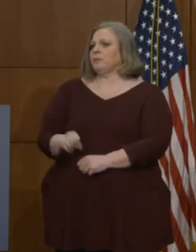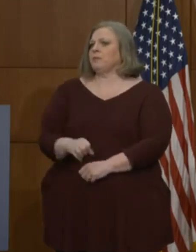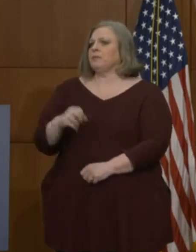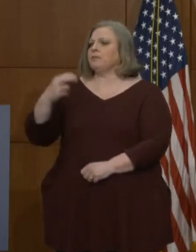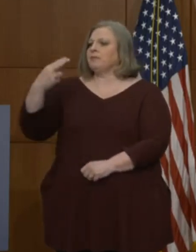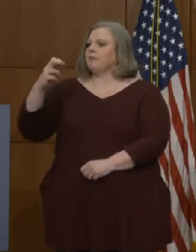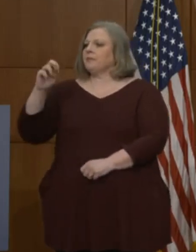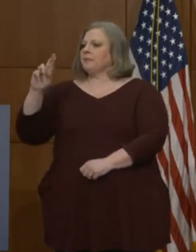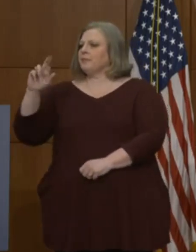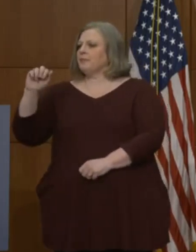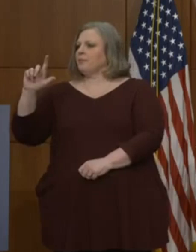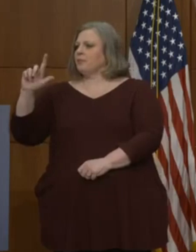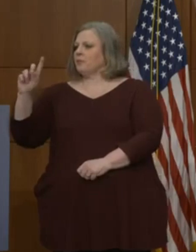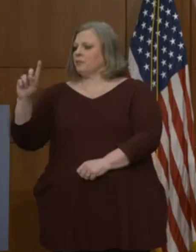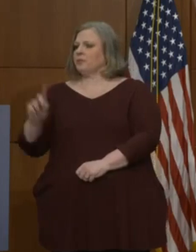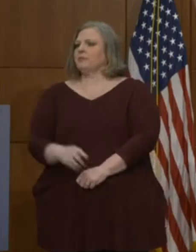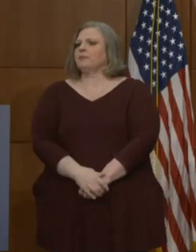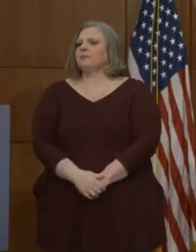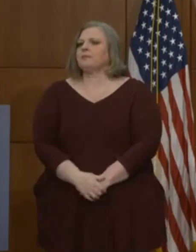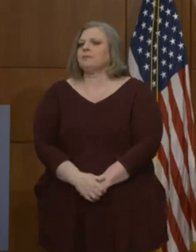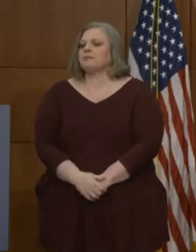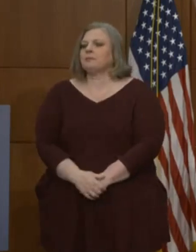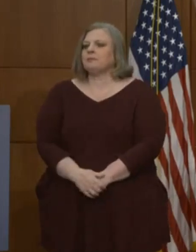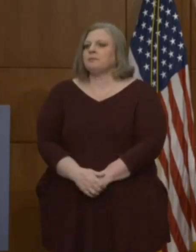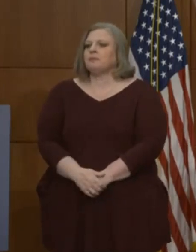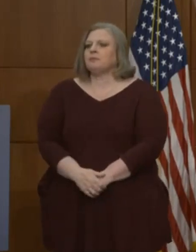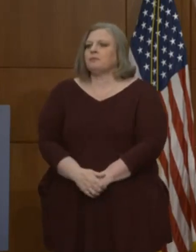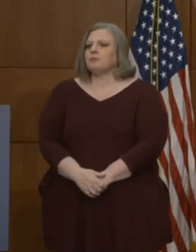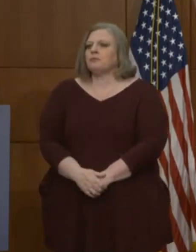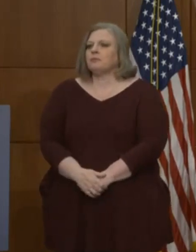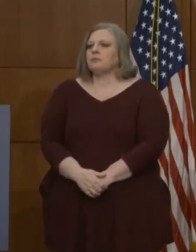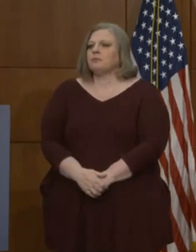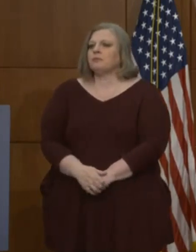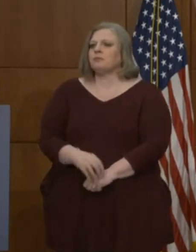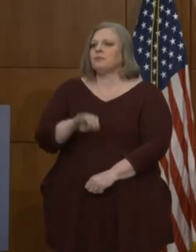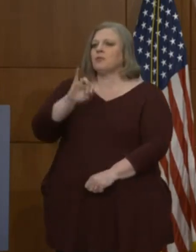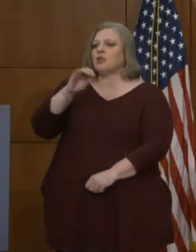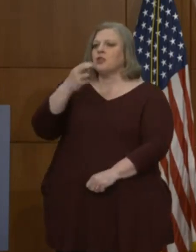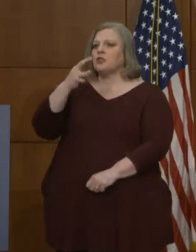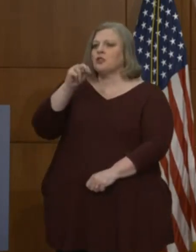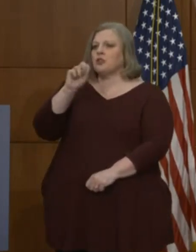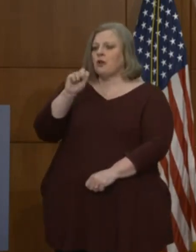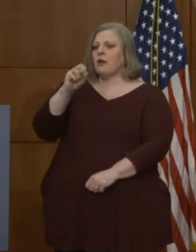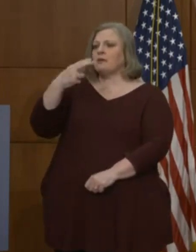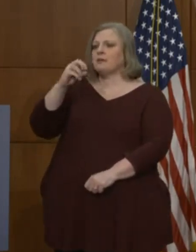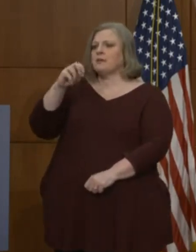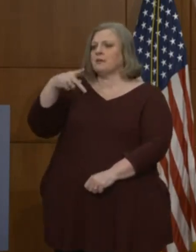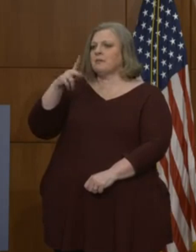TO DAY BASIS. THANK YOU MY QUESTIONS REGARDING TESTING QUESTIONS REGARDING TESTING THAT JOHNS HOPKINS COVID THAT JOHNS HOPKINS COVID NINETEEN DASHBOARD SHOWS NINETEEN DASHBOARD SHOWS VIRGINIA HAS THE SECOND LOWEST